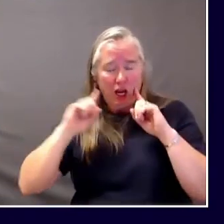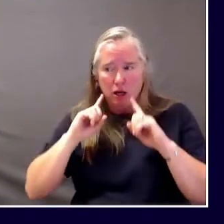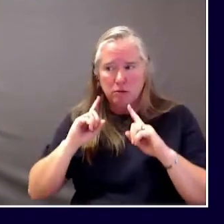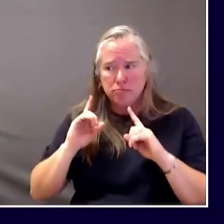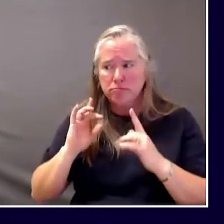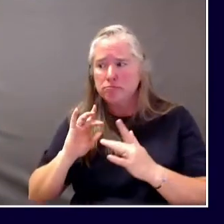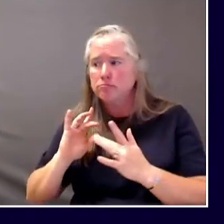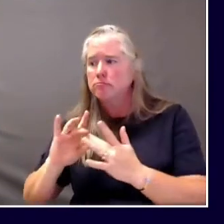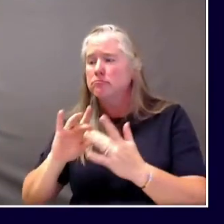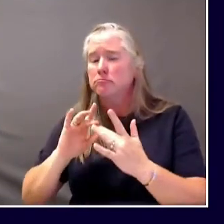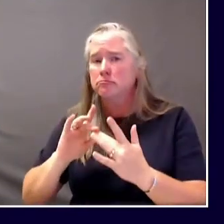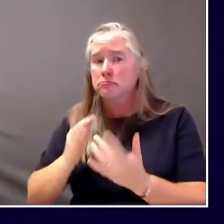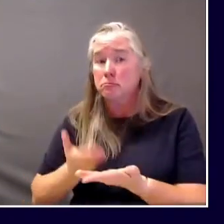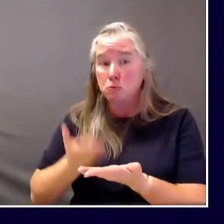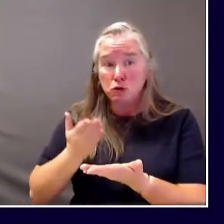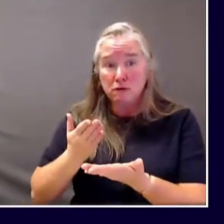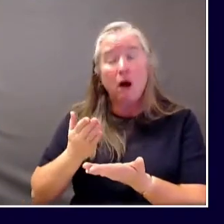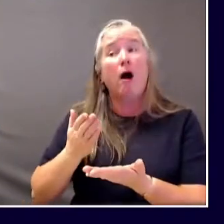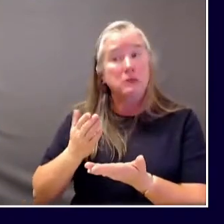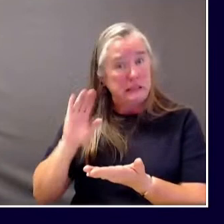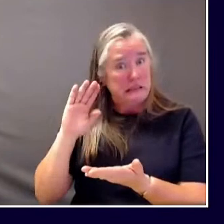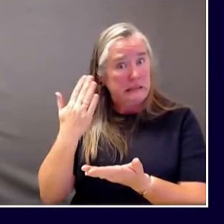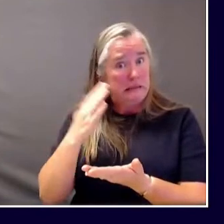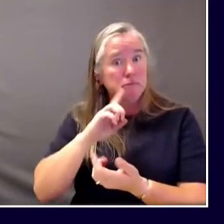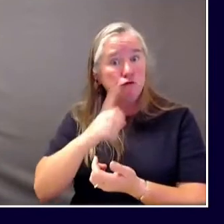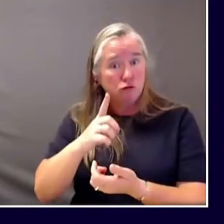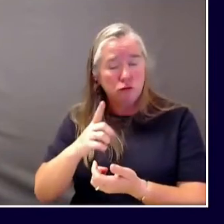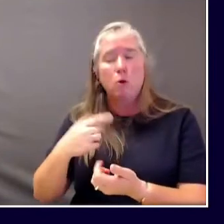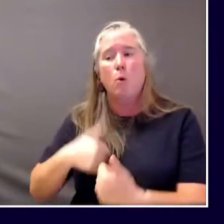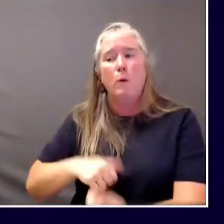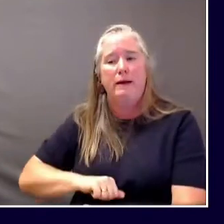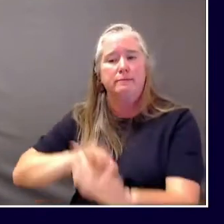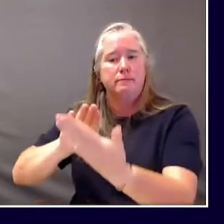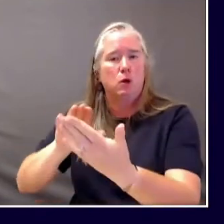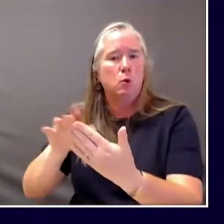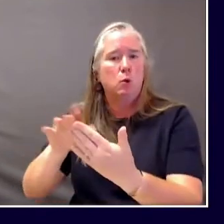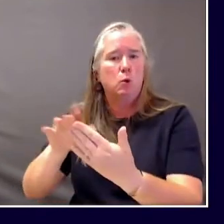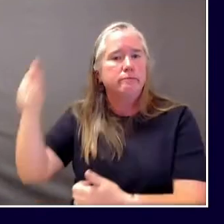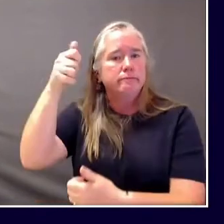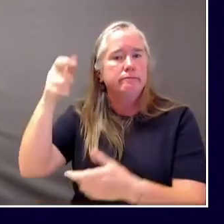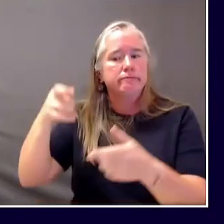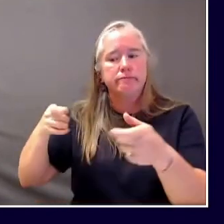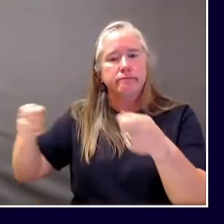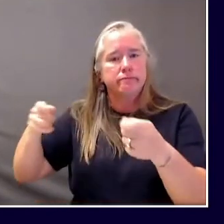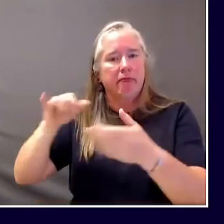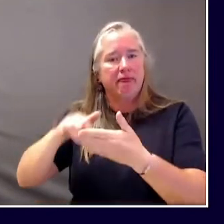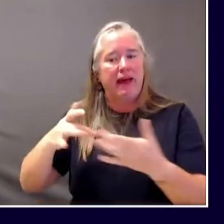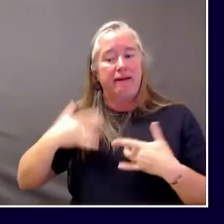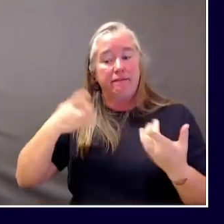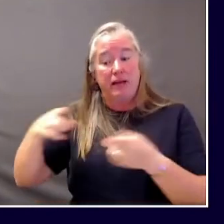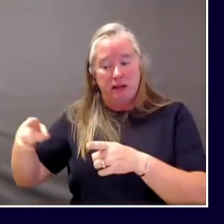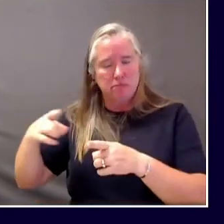the information to the organizers